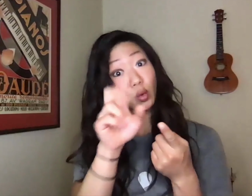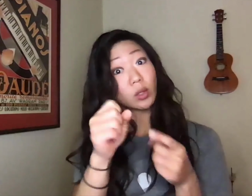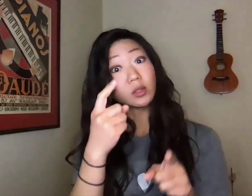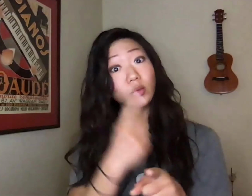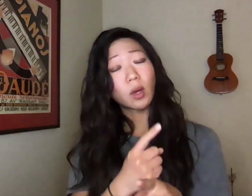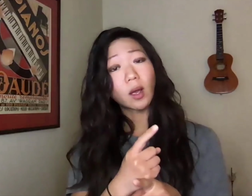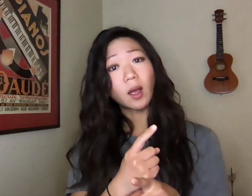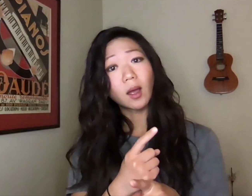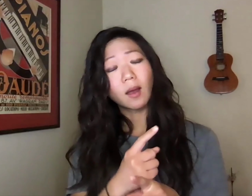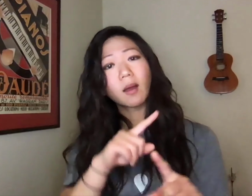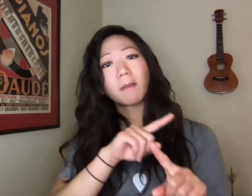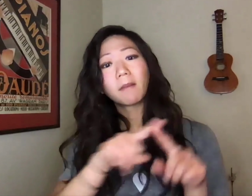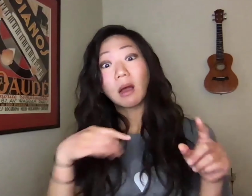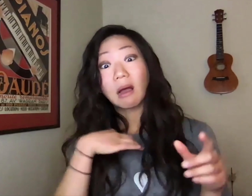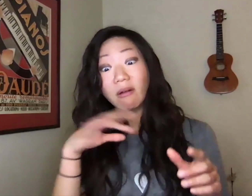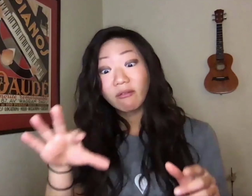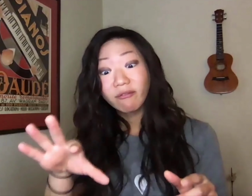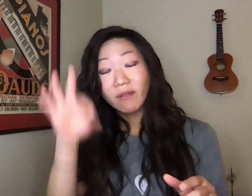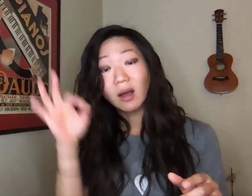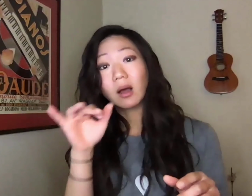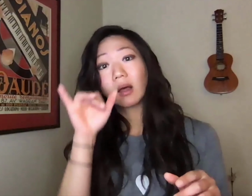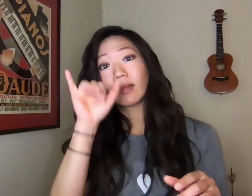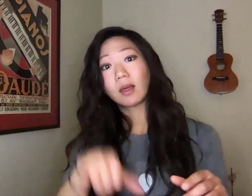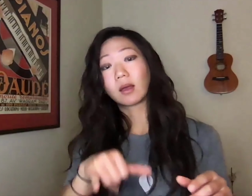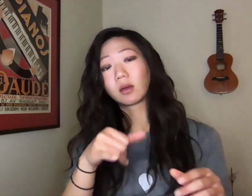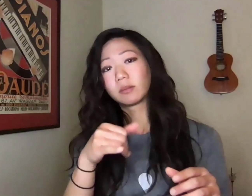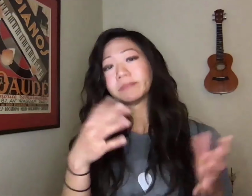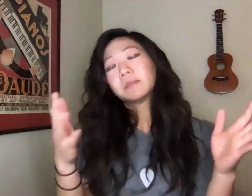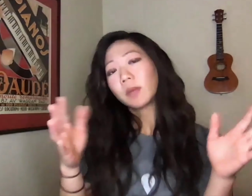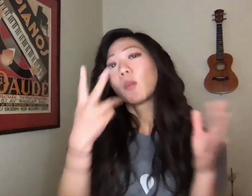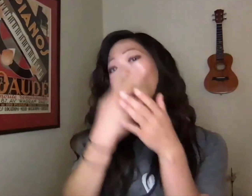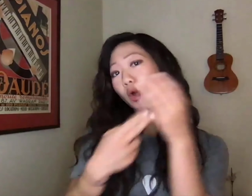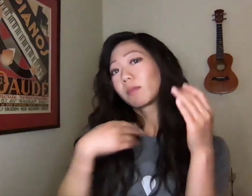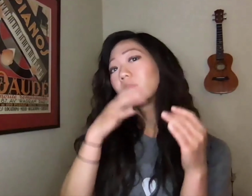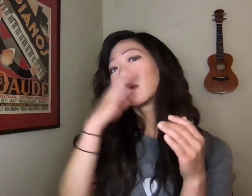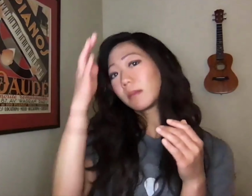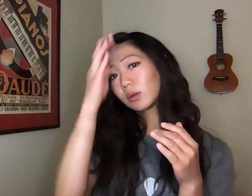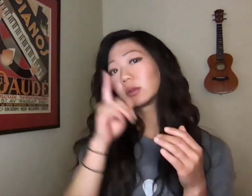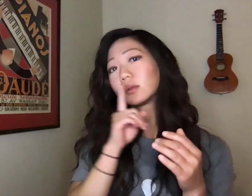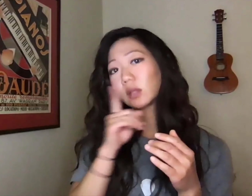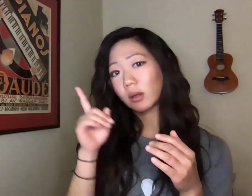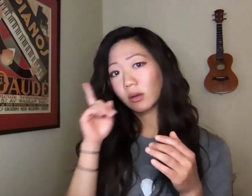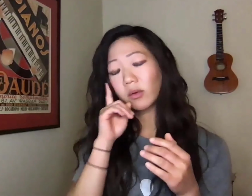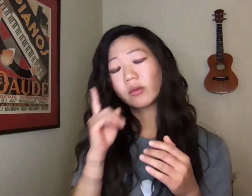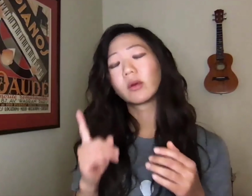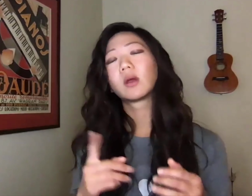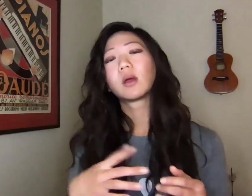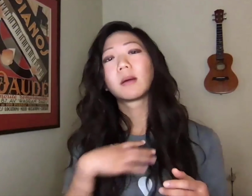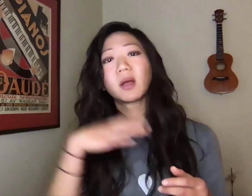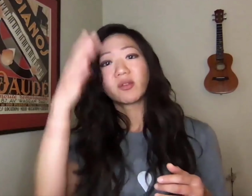Initially, maybe Video Relay Service (VRS) comes to mind, right? But I found that...well, for context, both of my parents are Deaf.